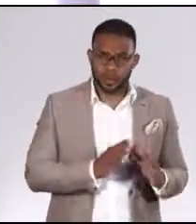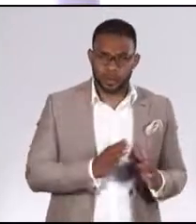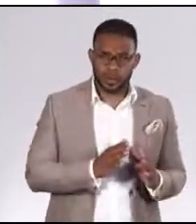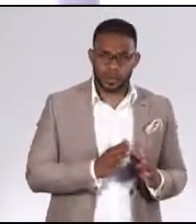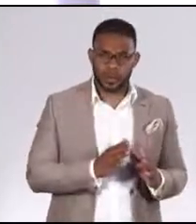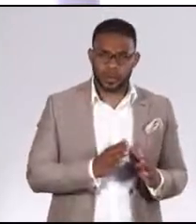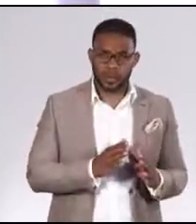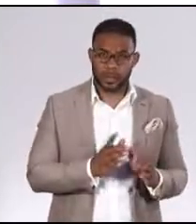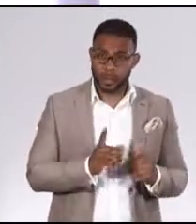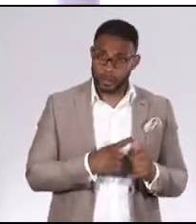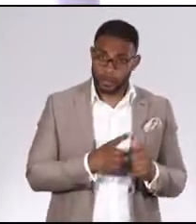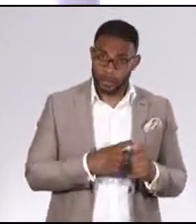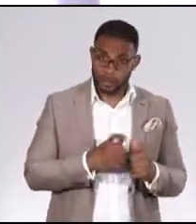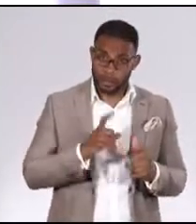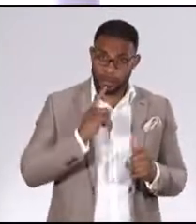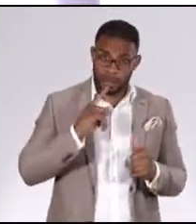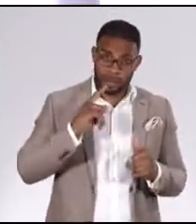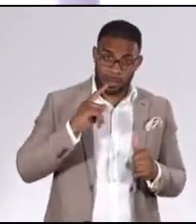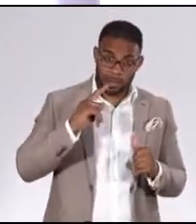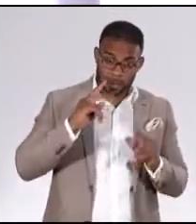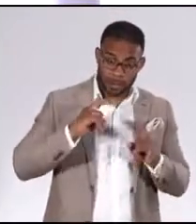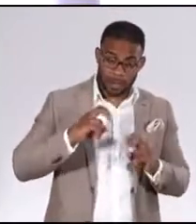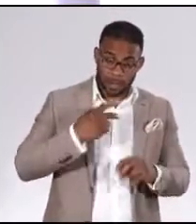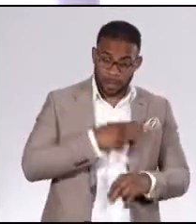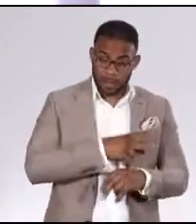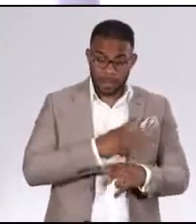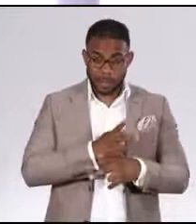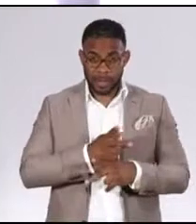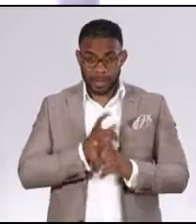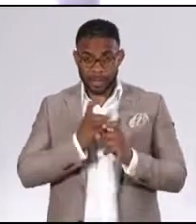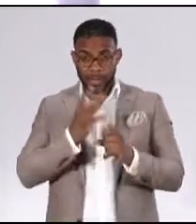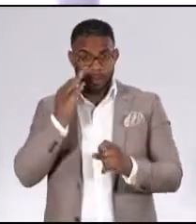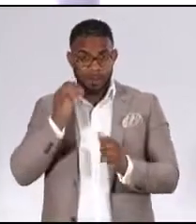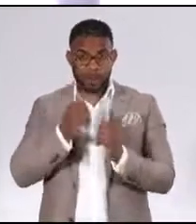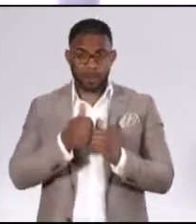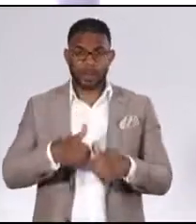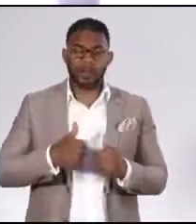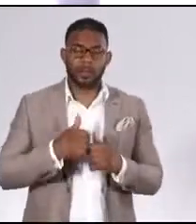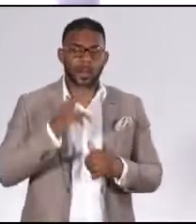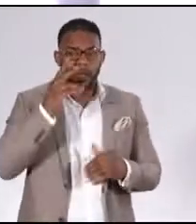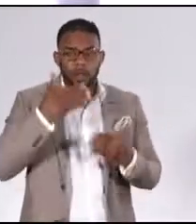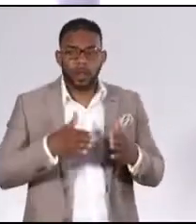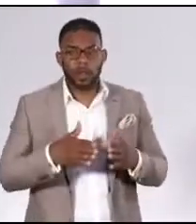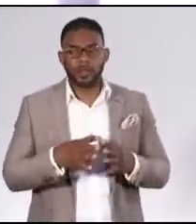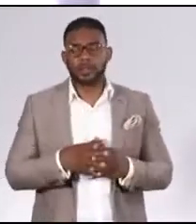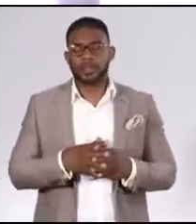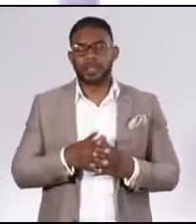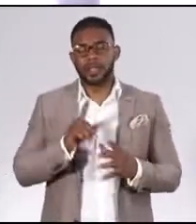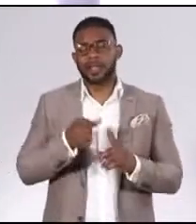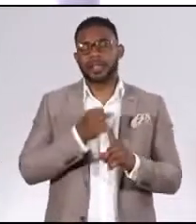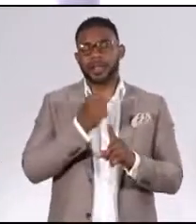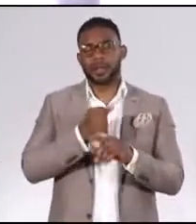First, we'll be exploring the patient and caregiver experience with living with hearing loss, and its impacts on your daily life.